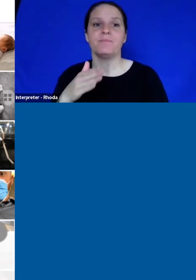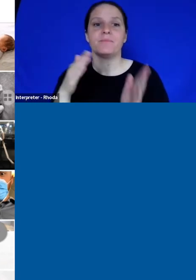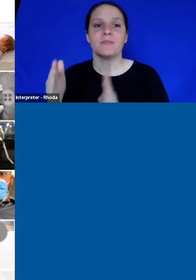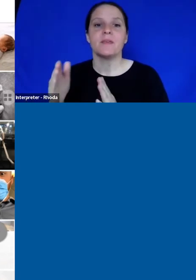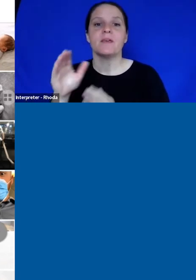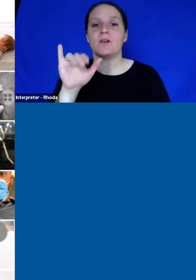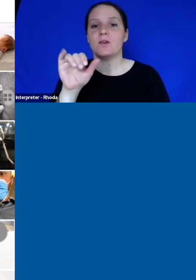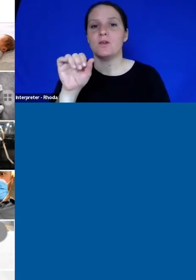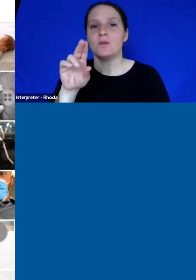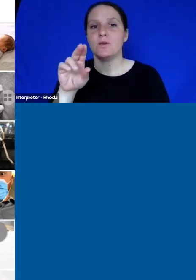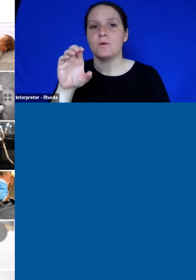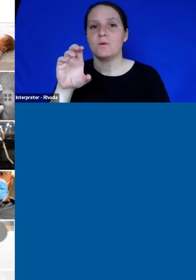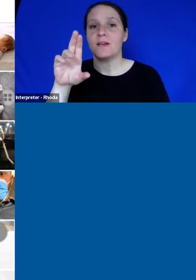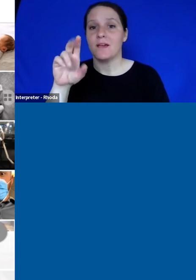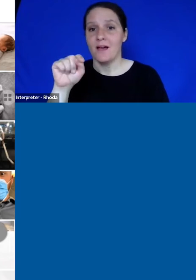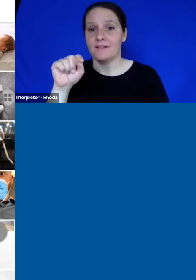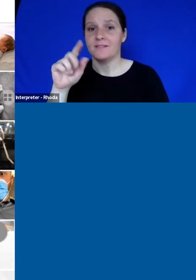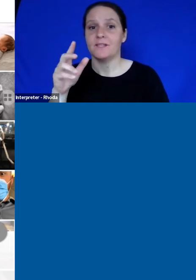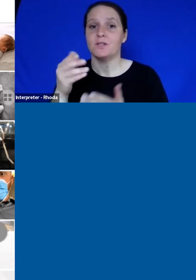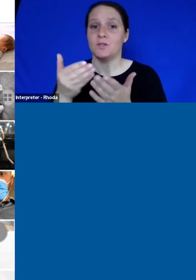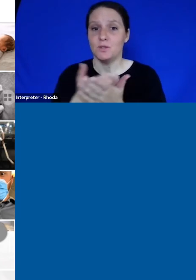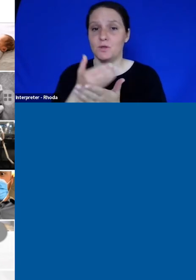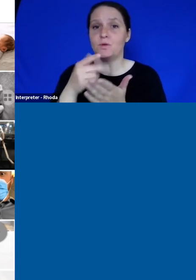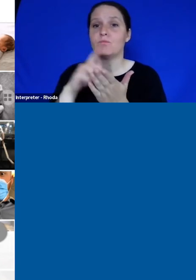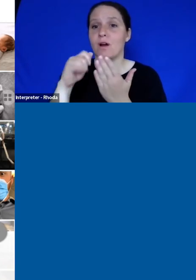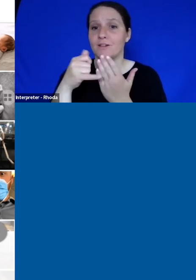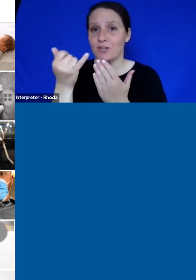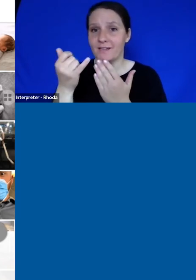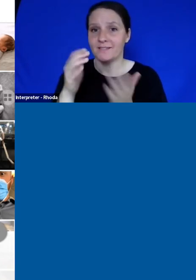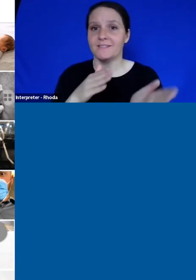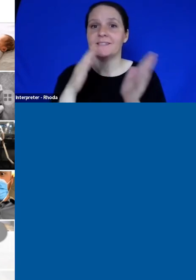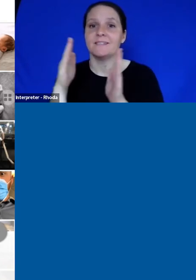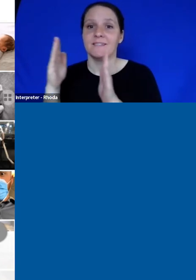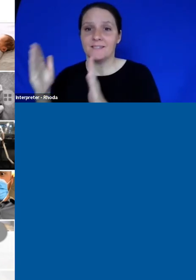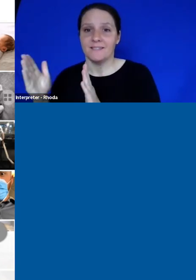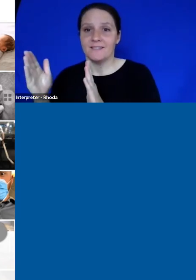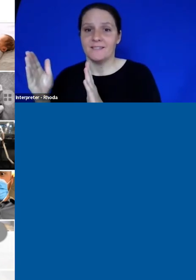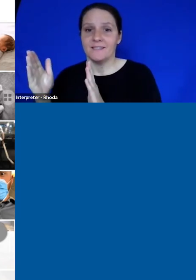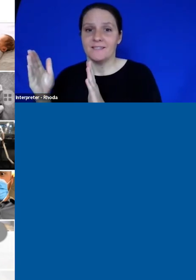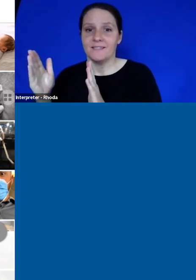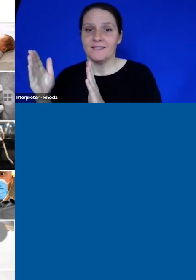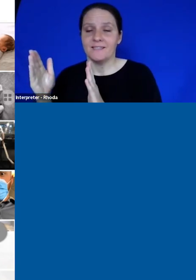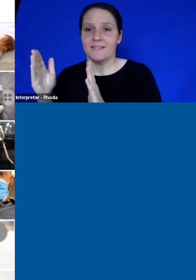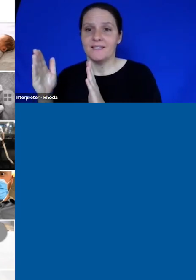On the fourth screenshot at the end, it will open up a dialogue box of the image you want to use.